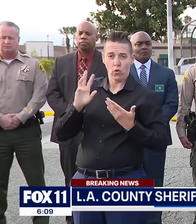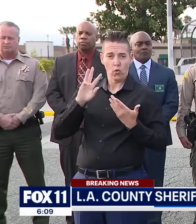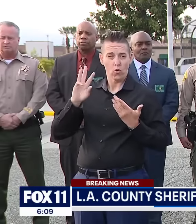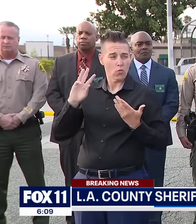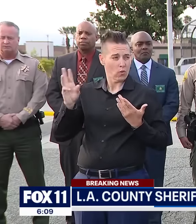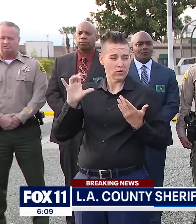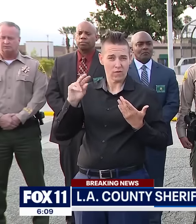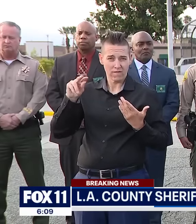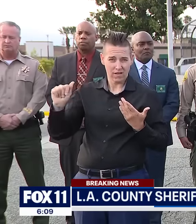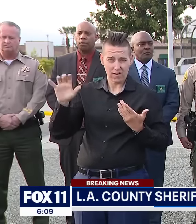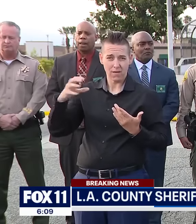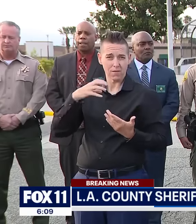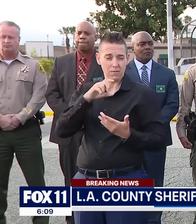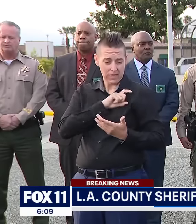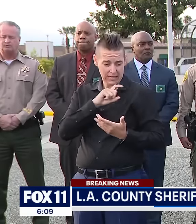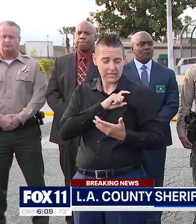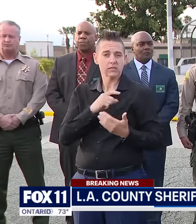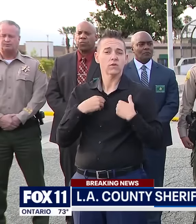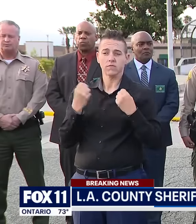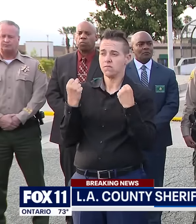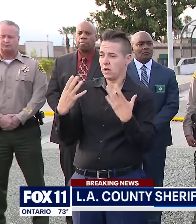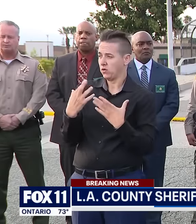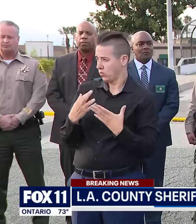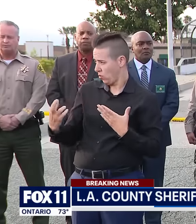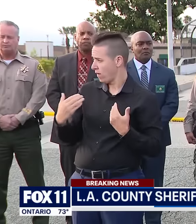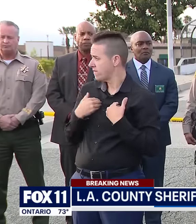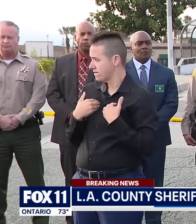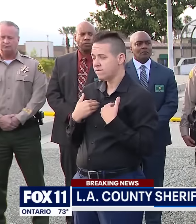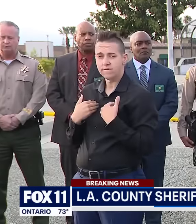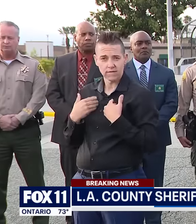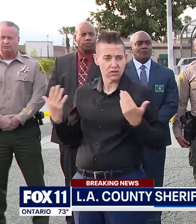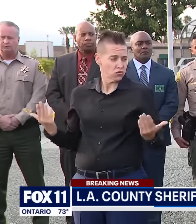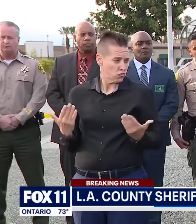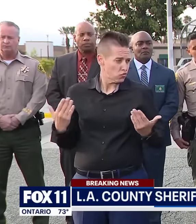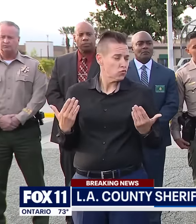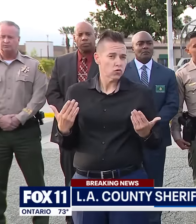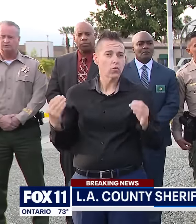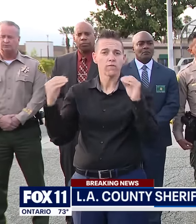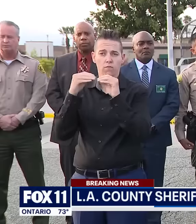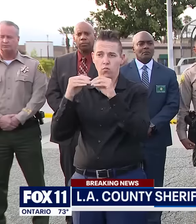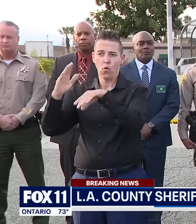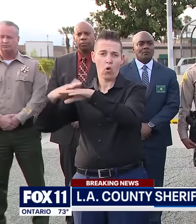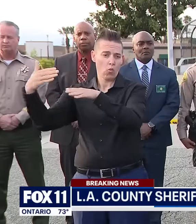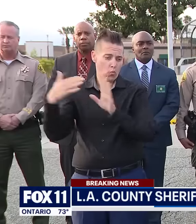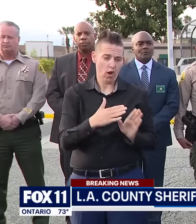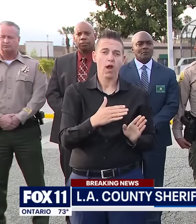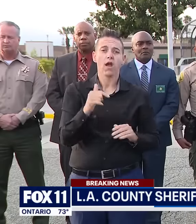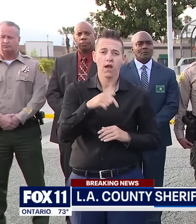Across campus, in the buildings, or any. Time that the first question I just heard is, is